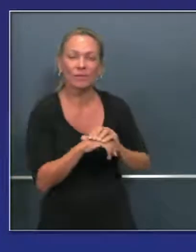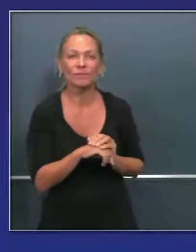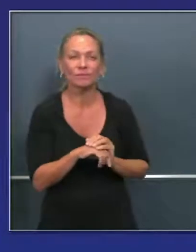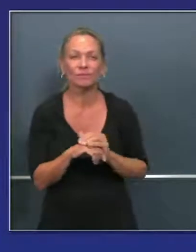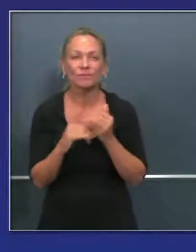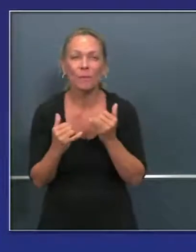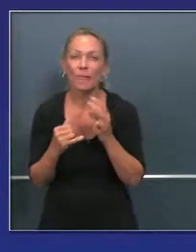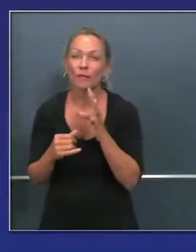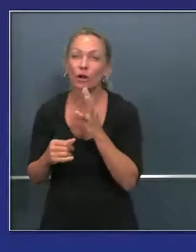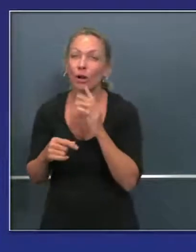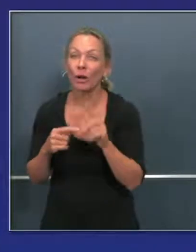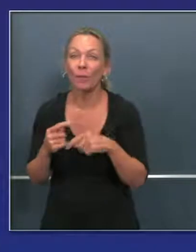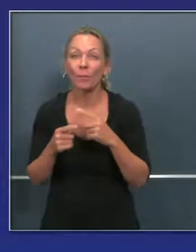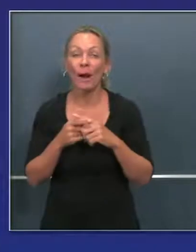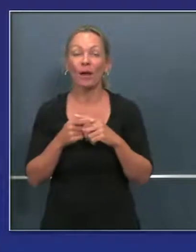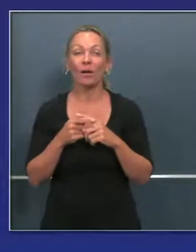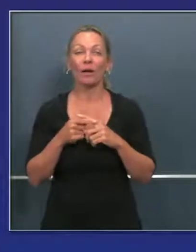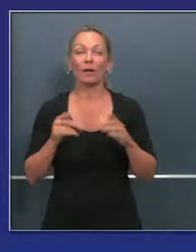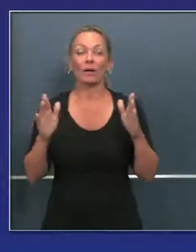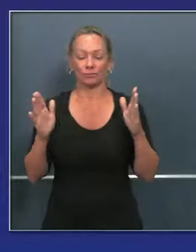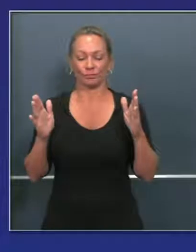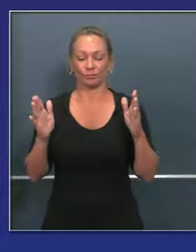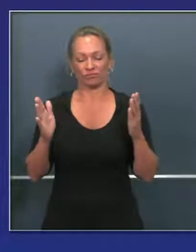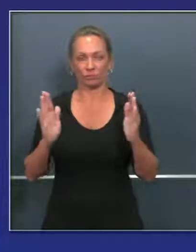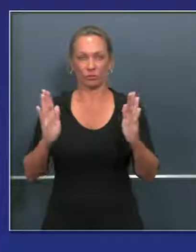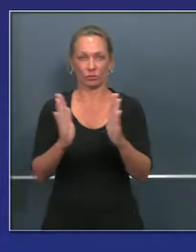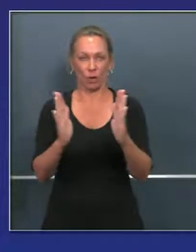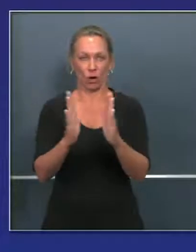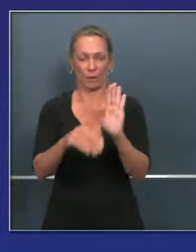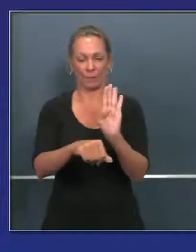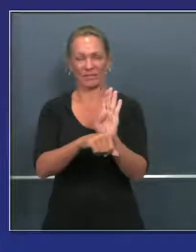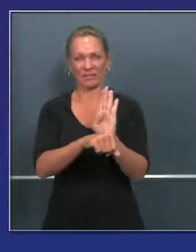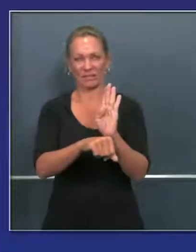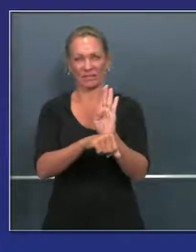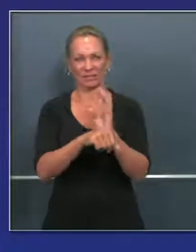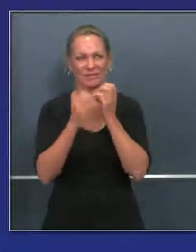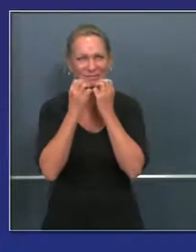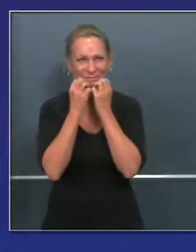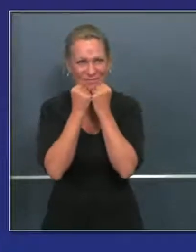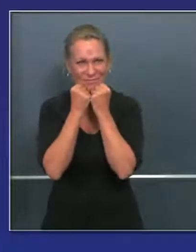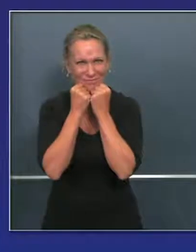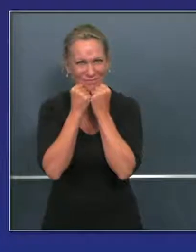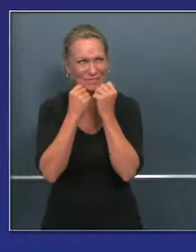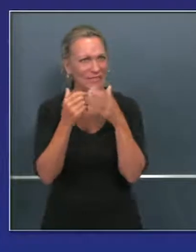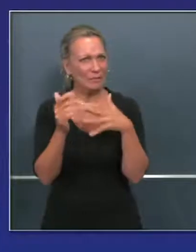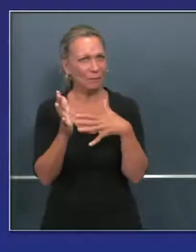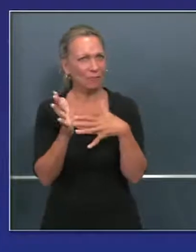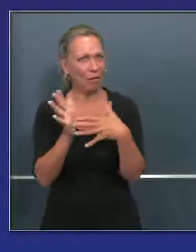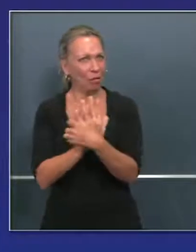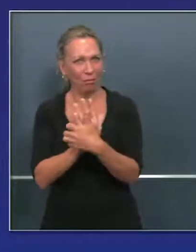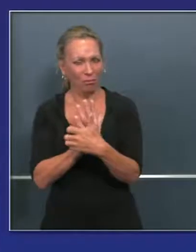we've been so fixated and I cannot impress upon folks this point more we've been so fixated on